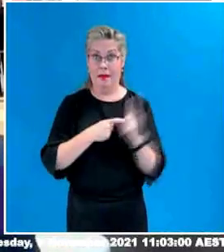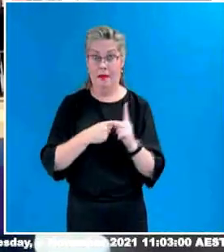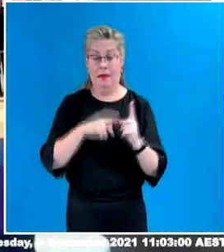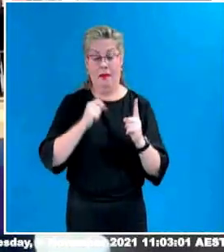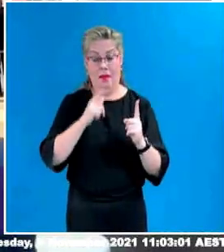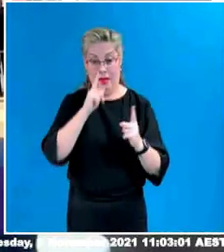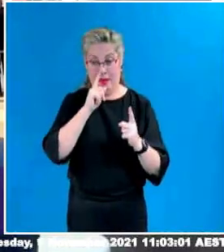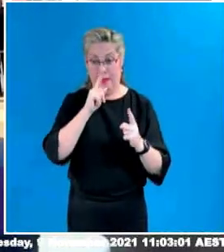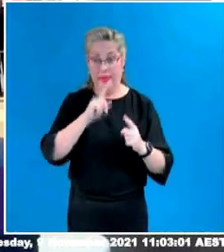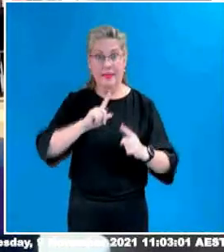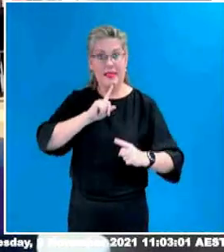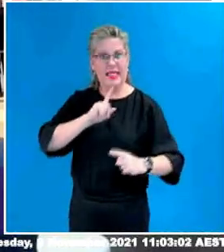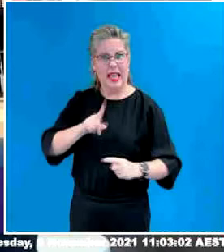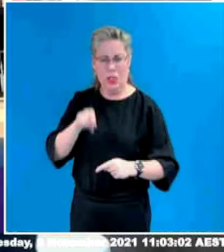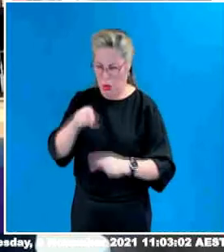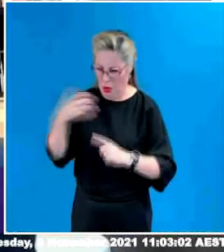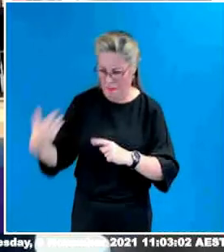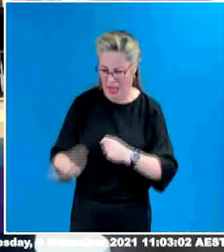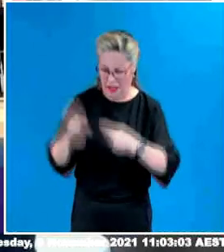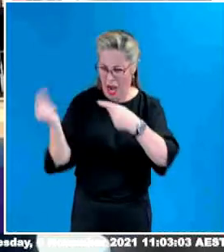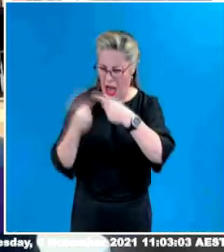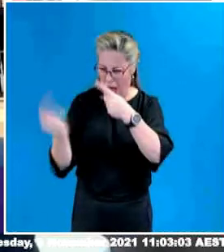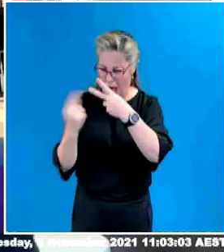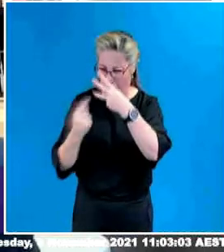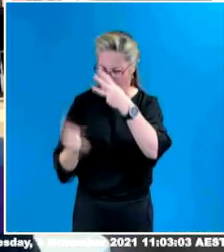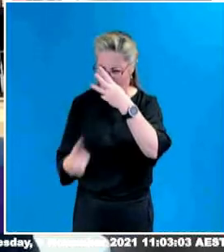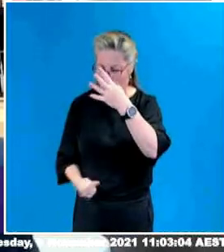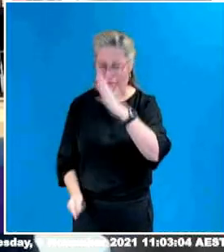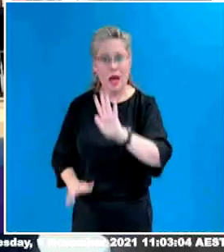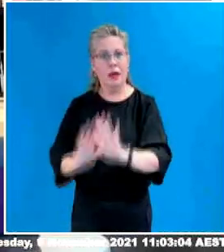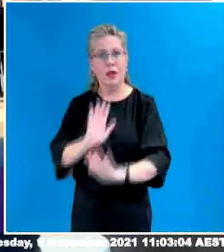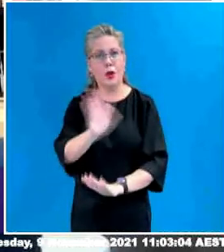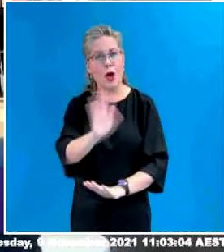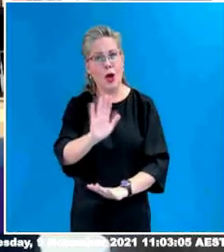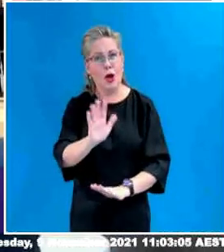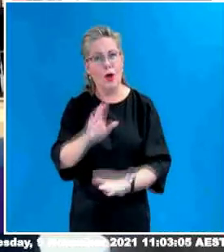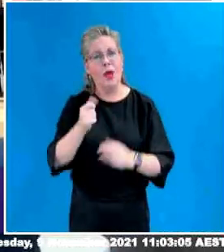impose new obligations on countries but basically to take their existing